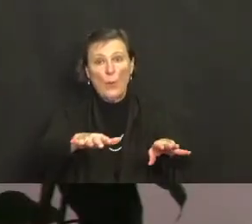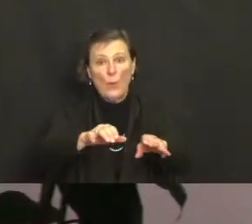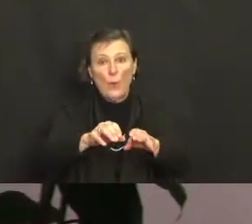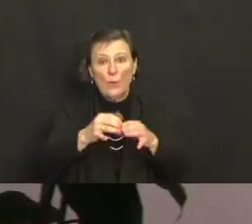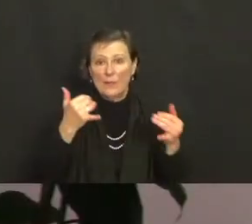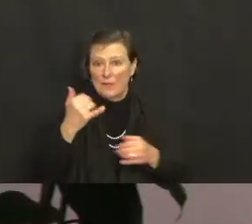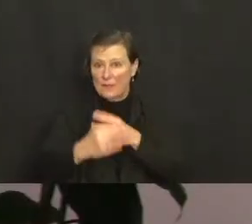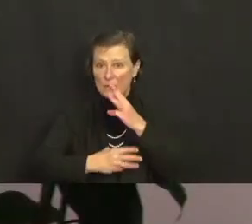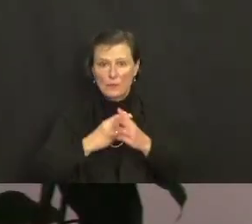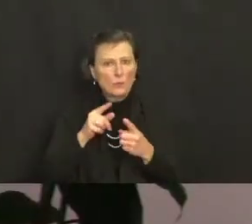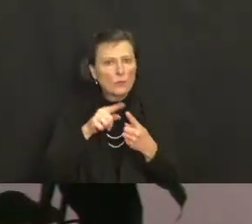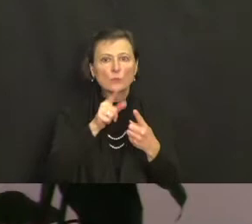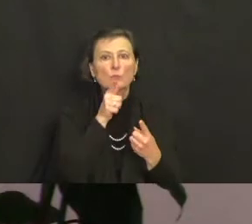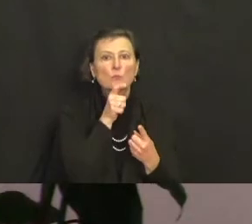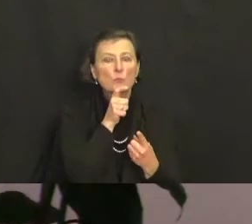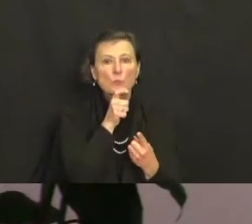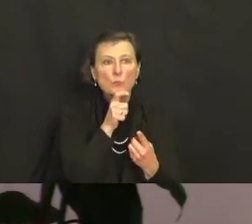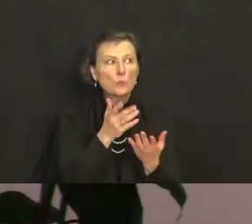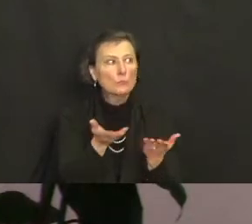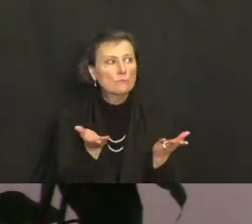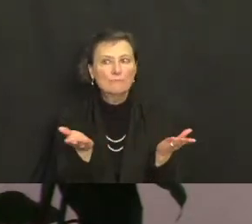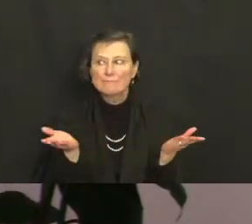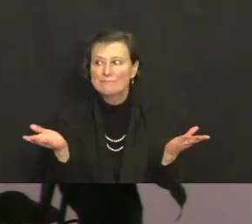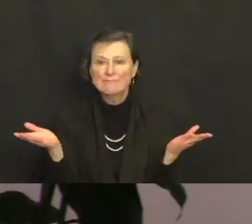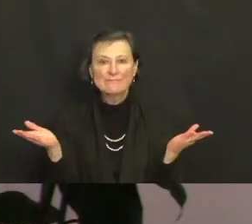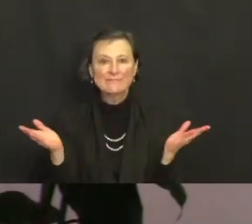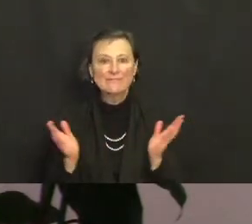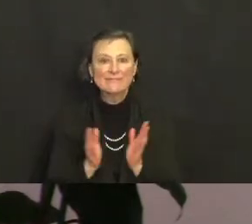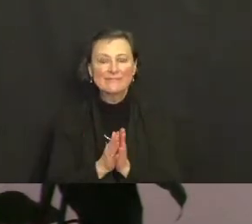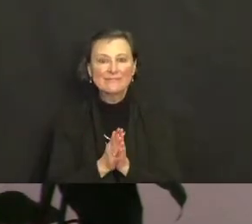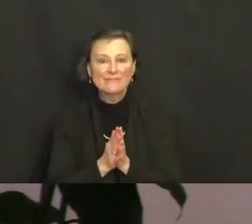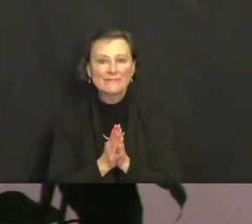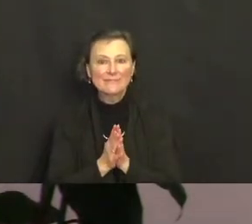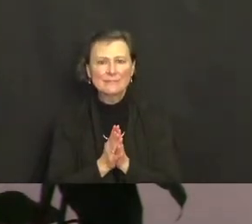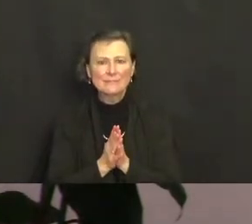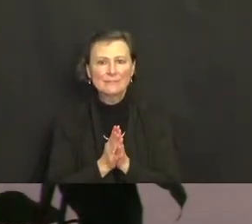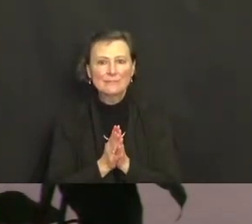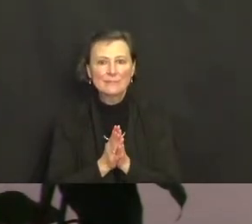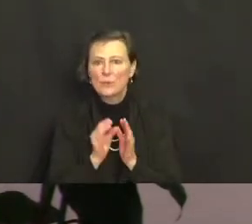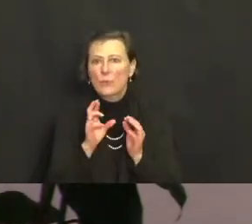To whom?